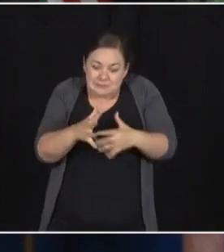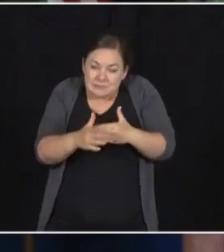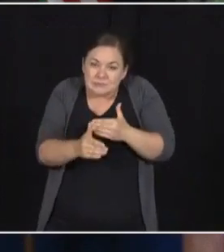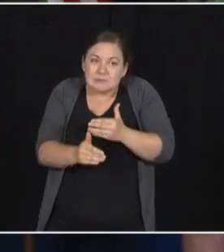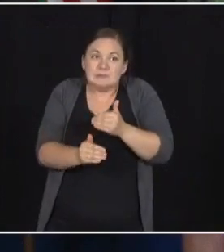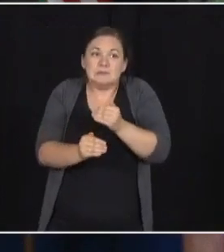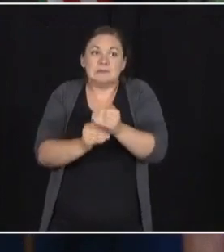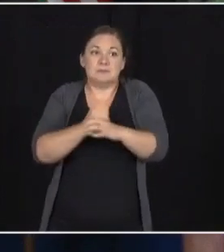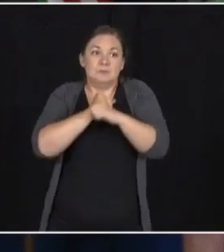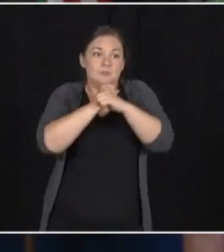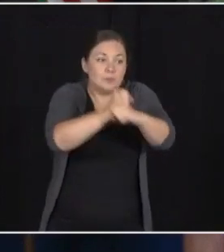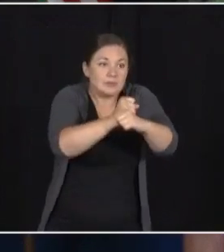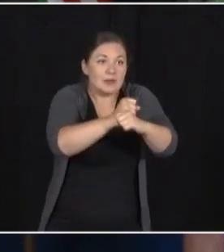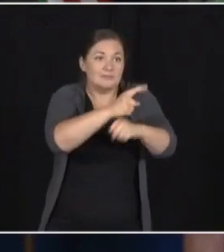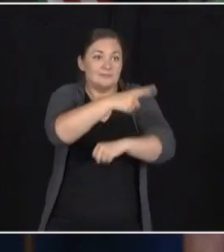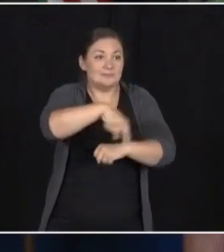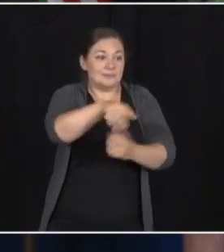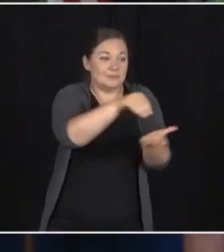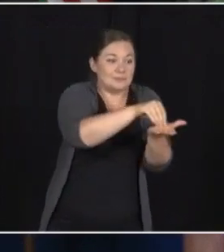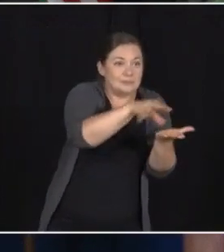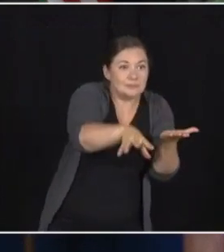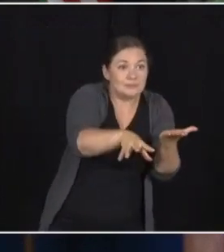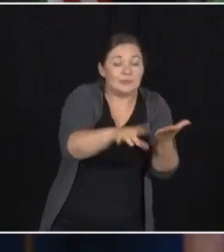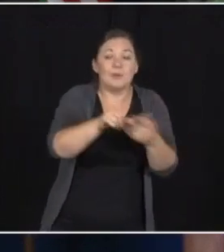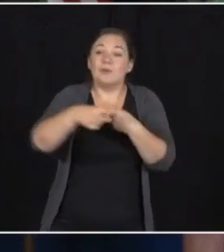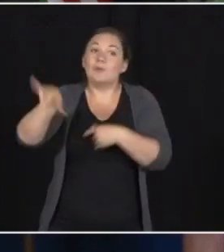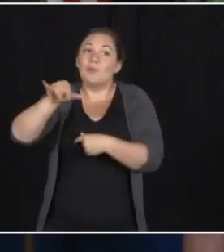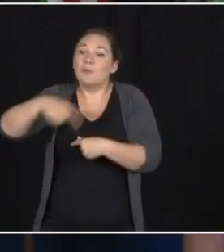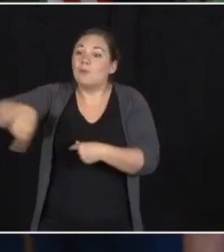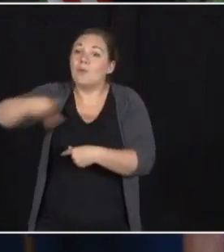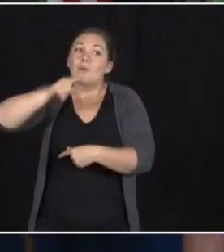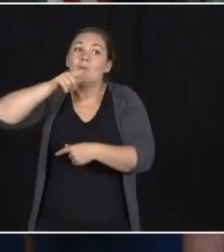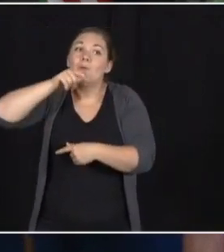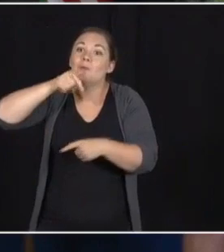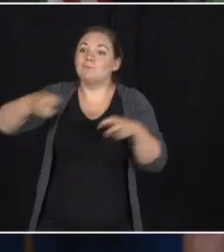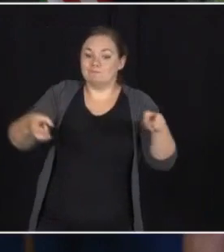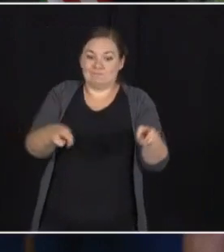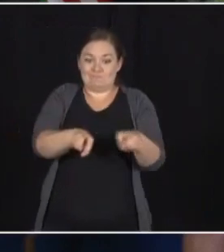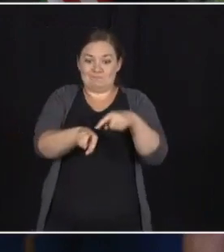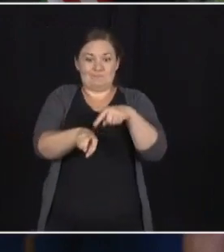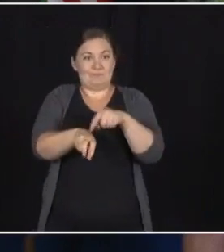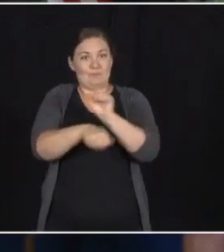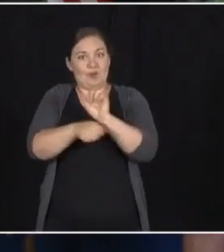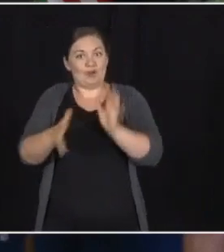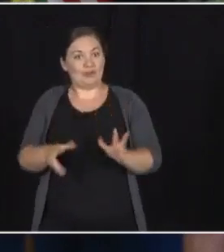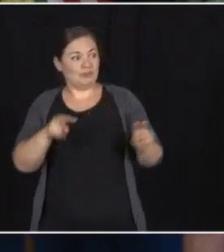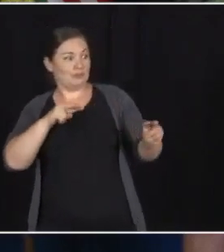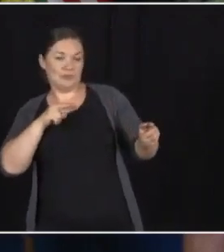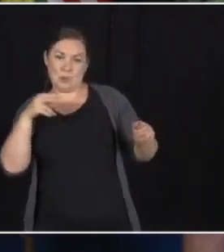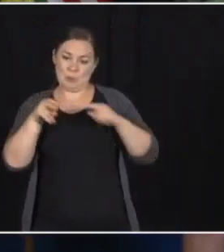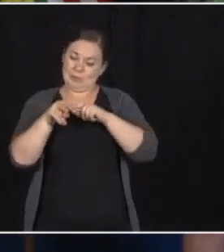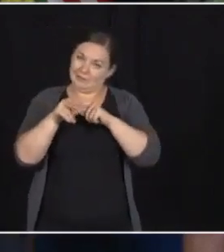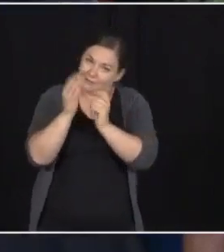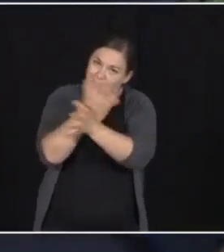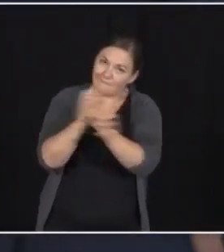these tests done. But we need to do so in a prudent way maintains the health and safety of the students, but also